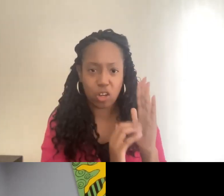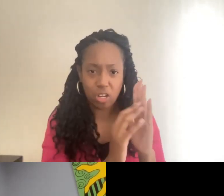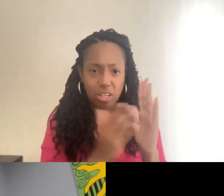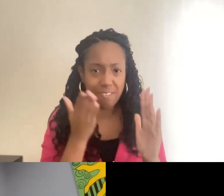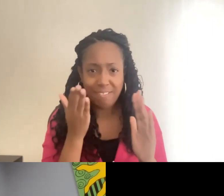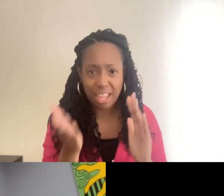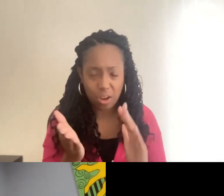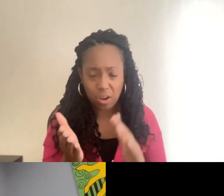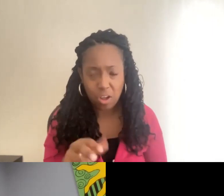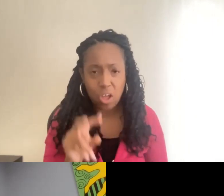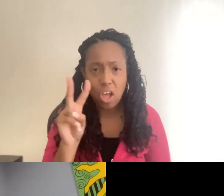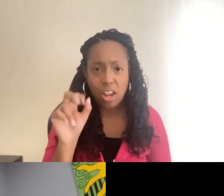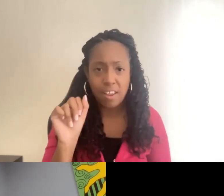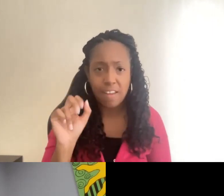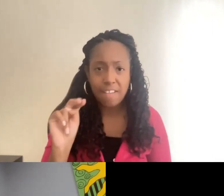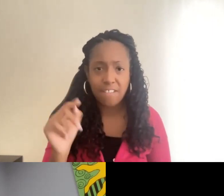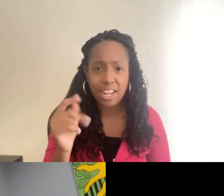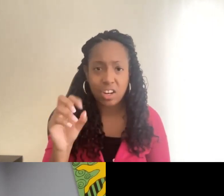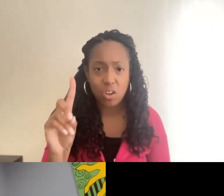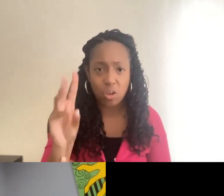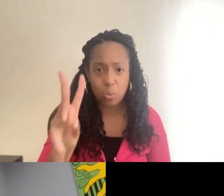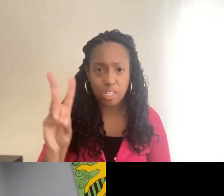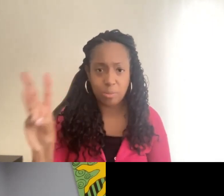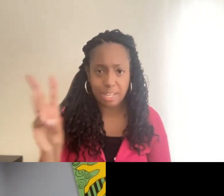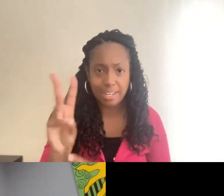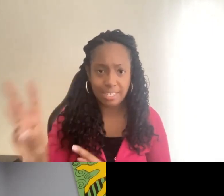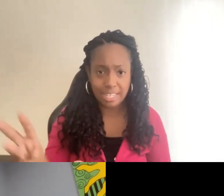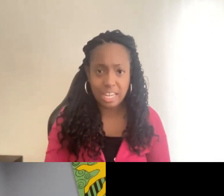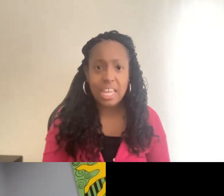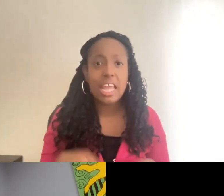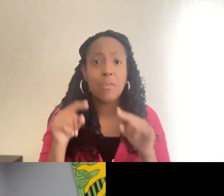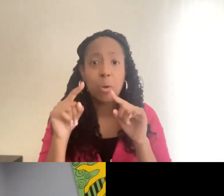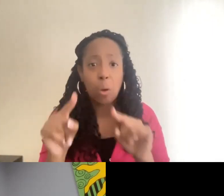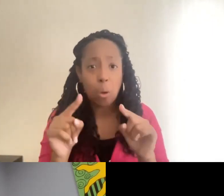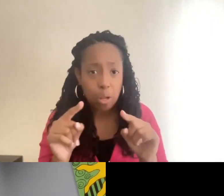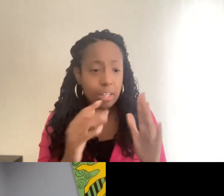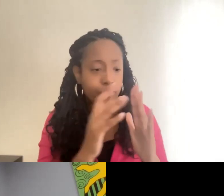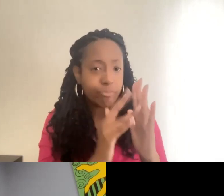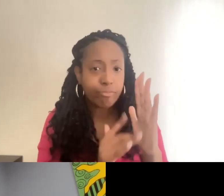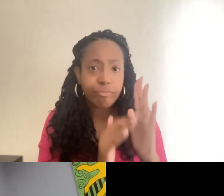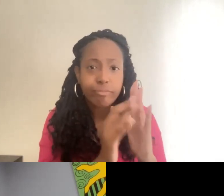website and it'll show you how much money do I need to retire how many years am I going to